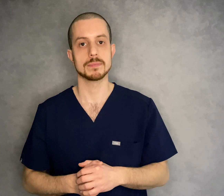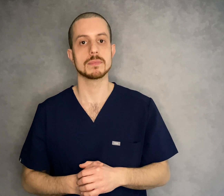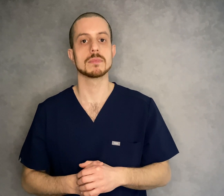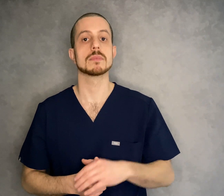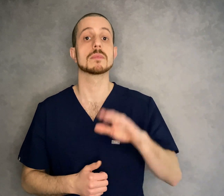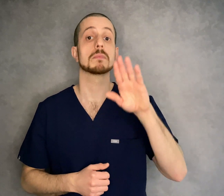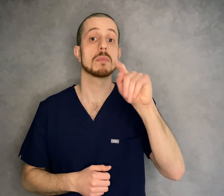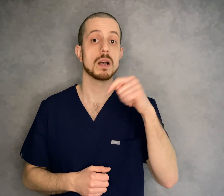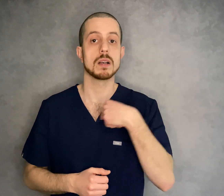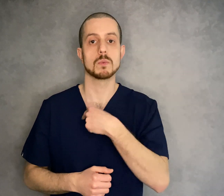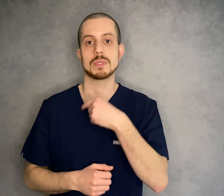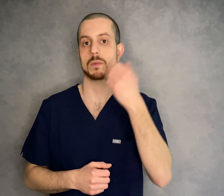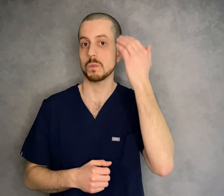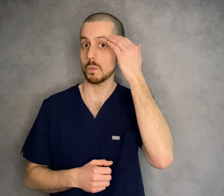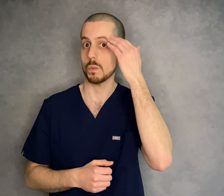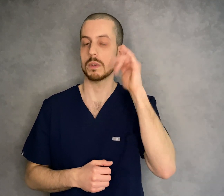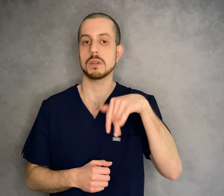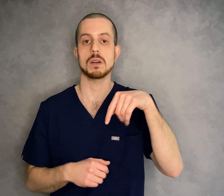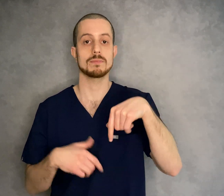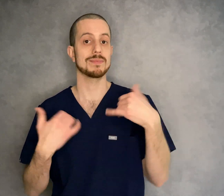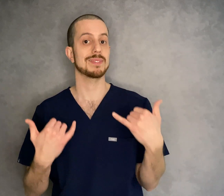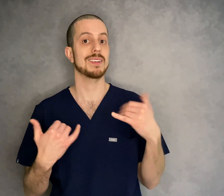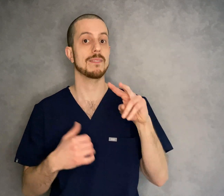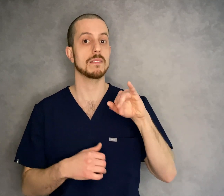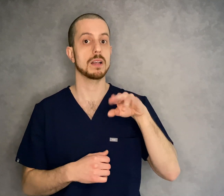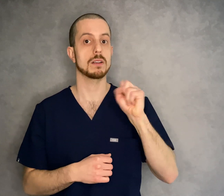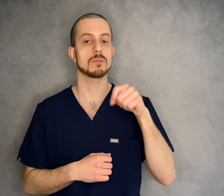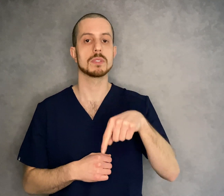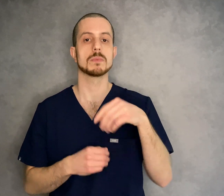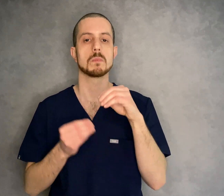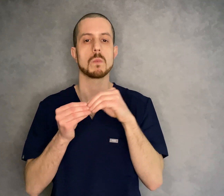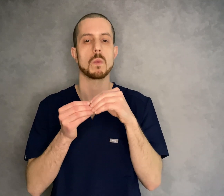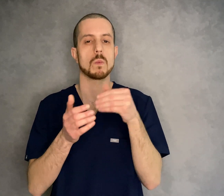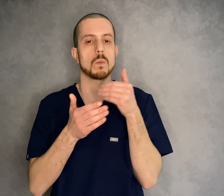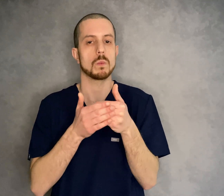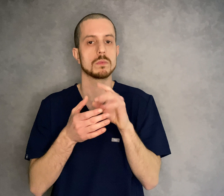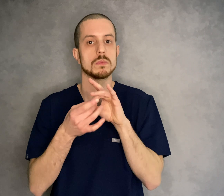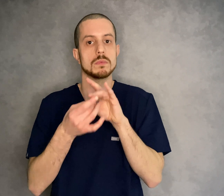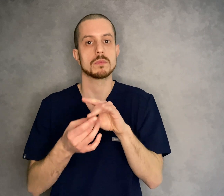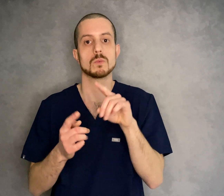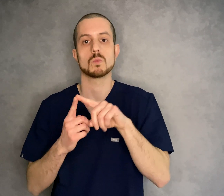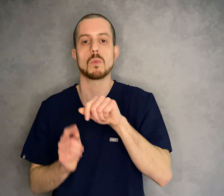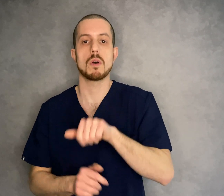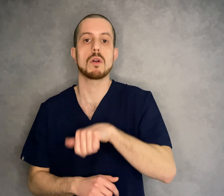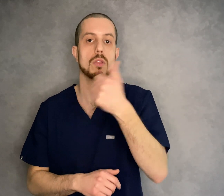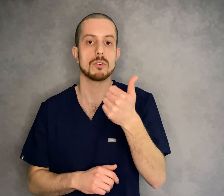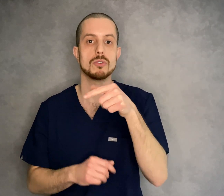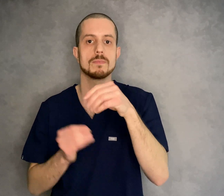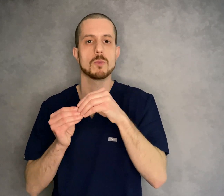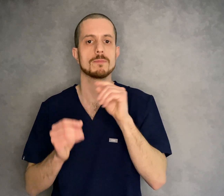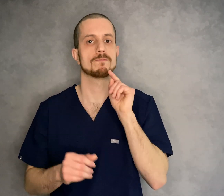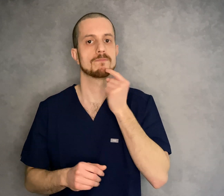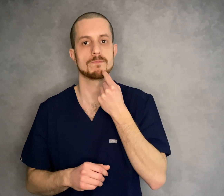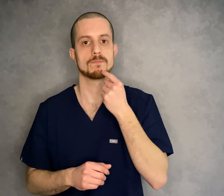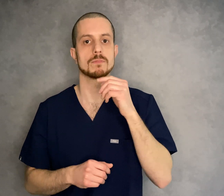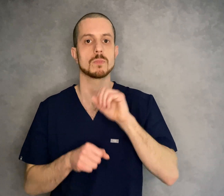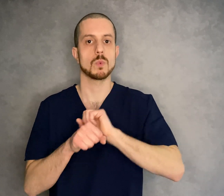But, we know that the current virus is more closely related to other more severe coronaviruses